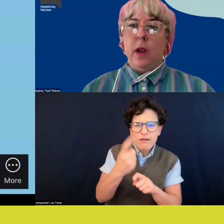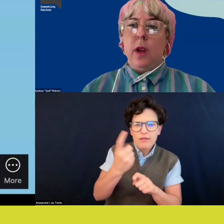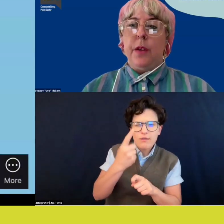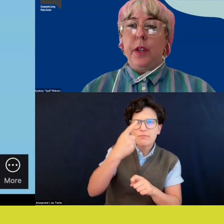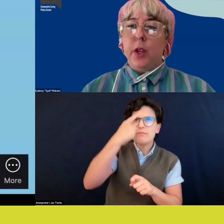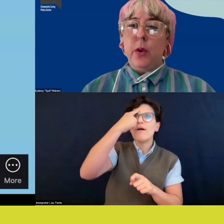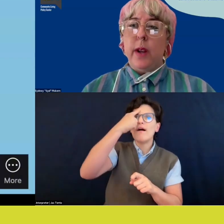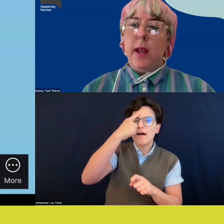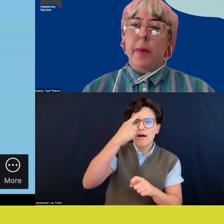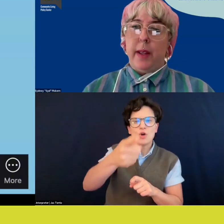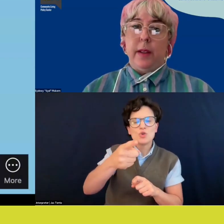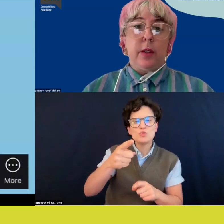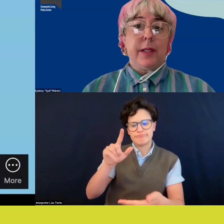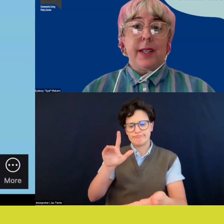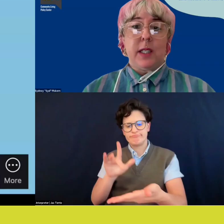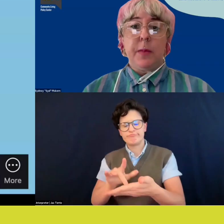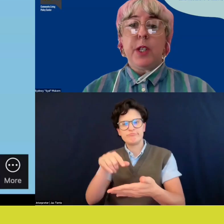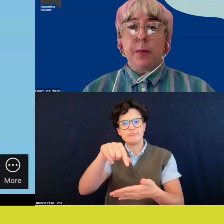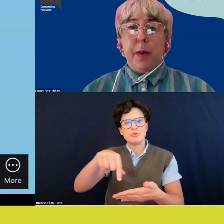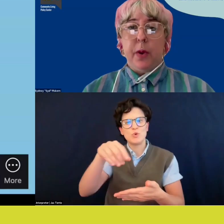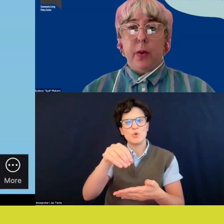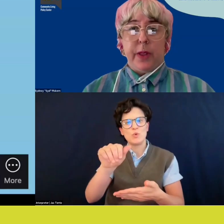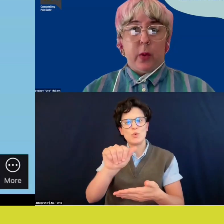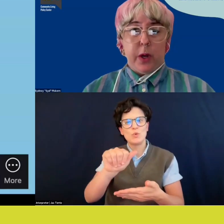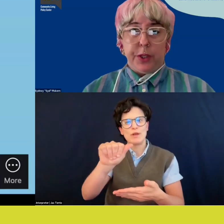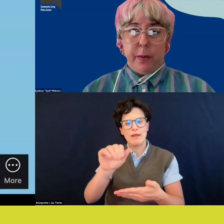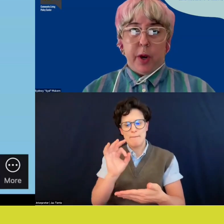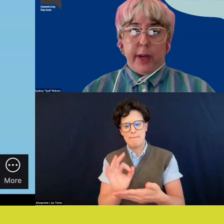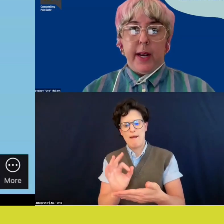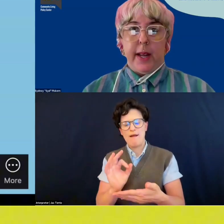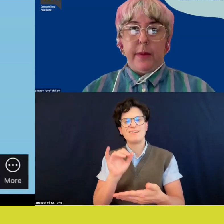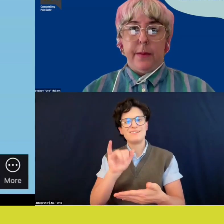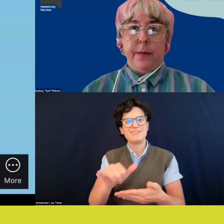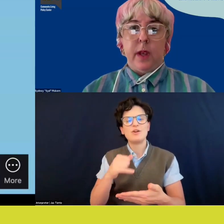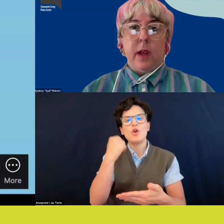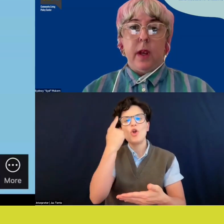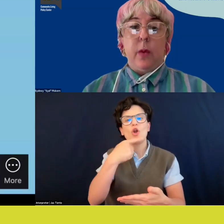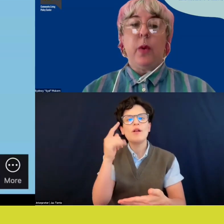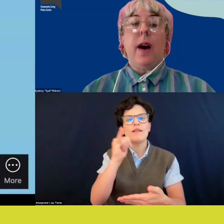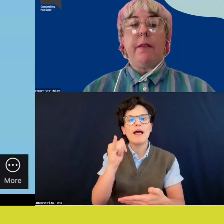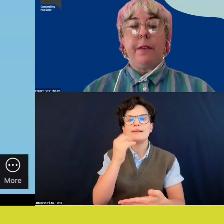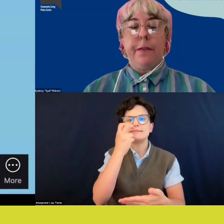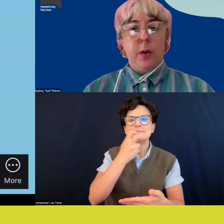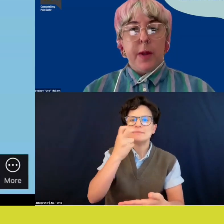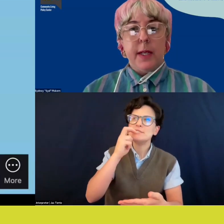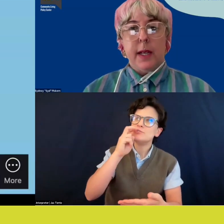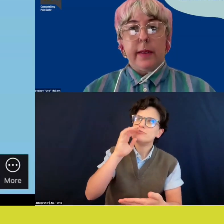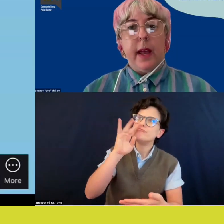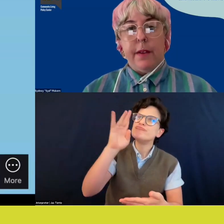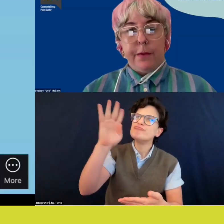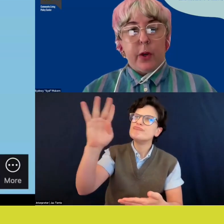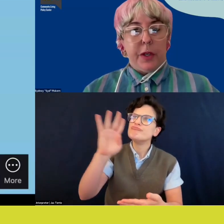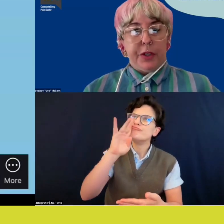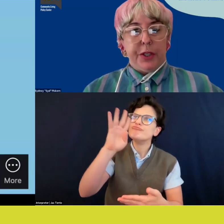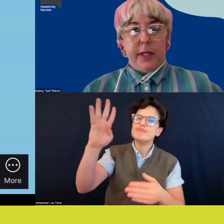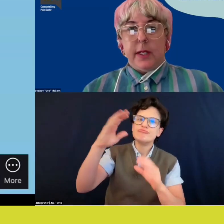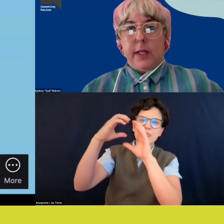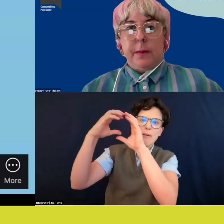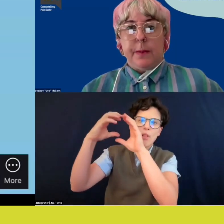The Q&A button looks like a speech bubble with a question mark in it. We will have a few minutes at the end for questions.